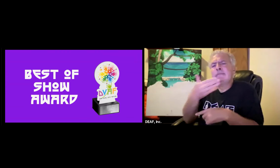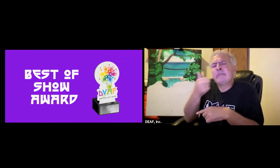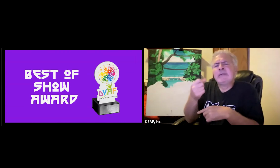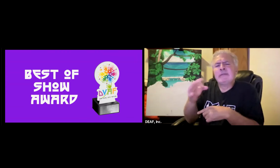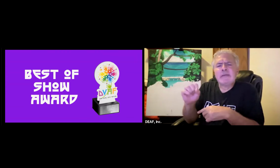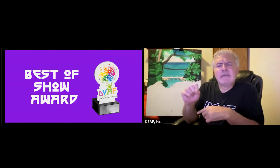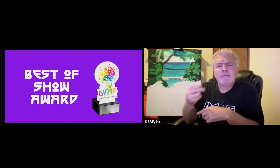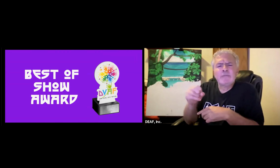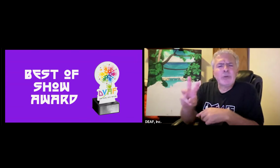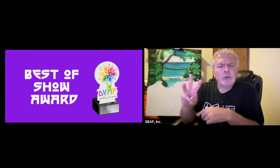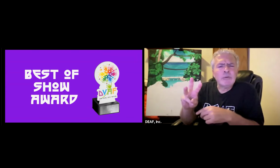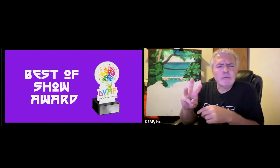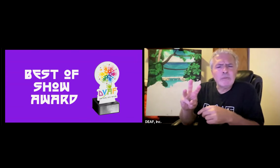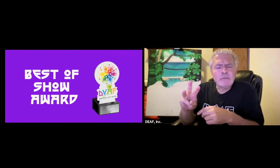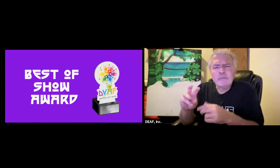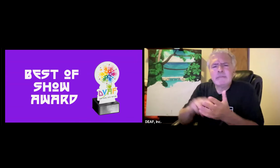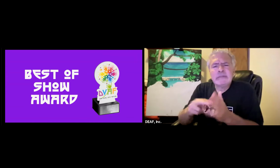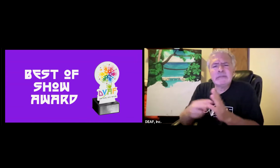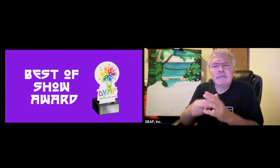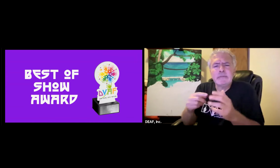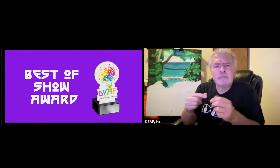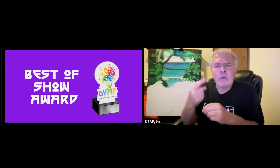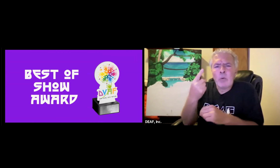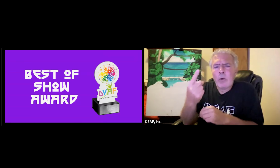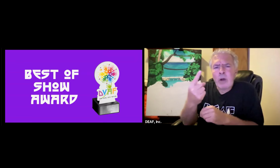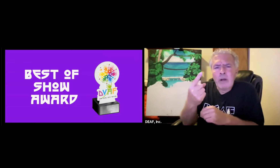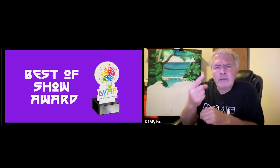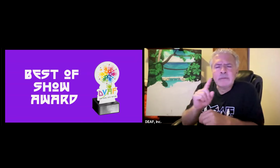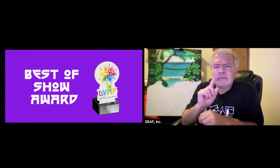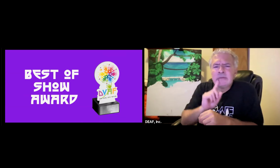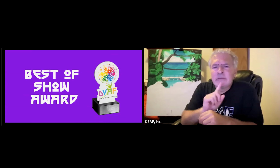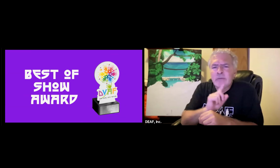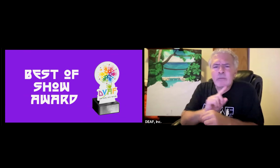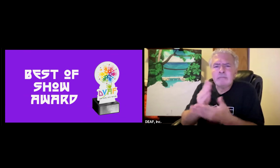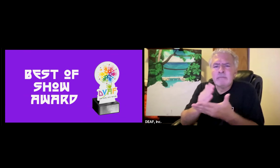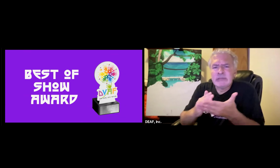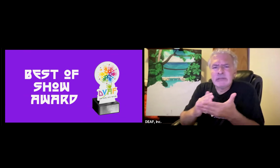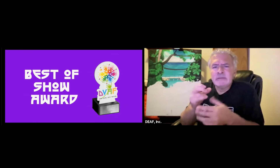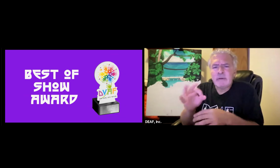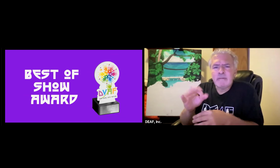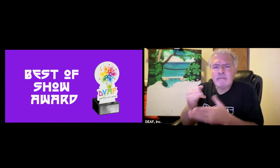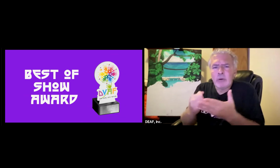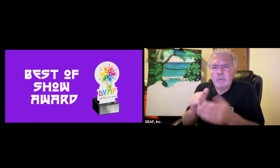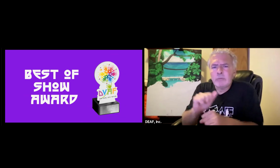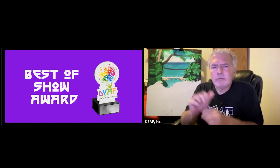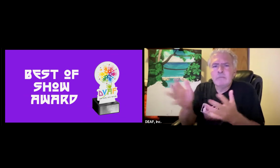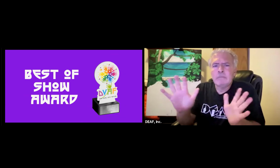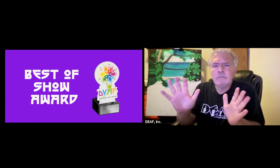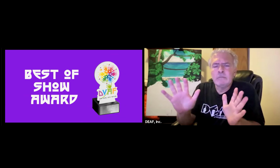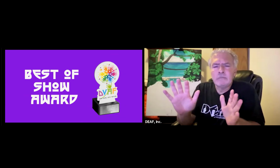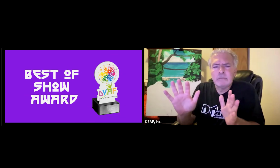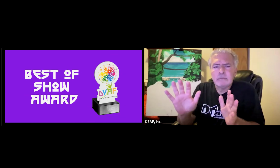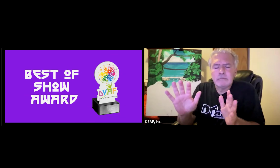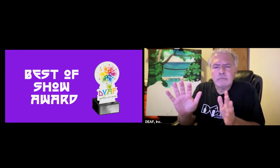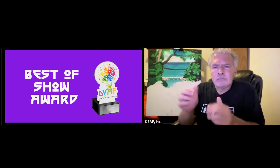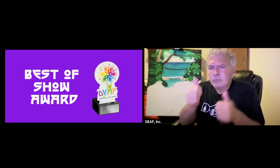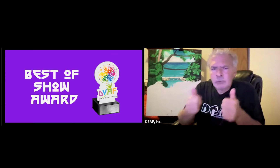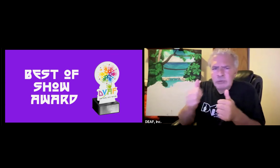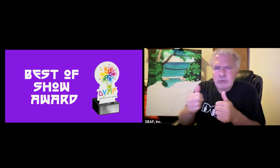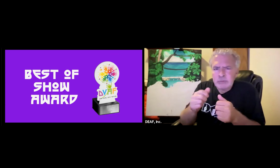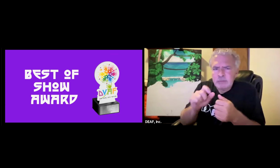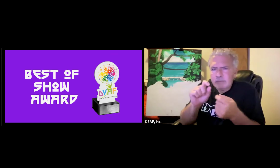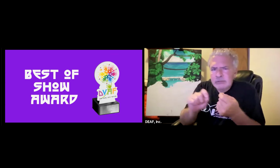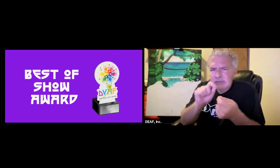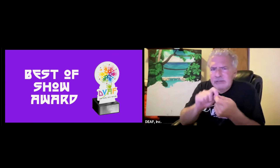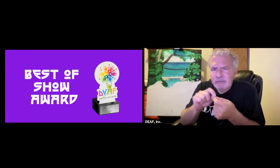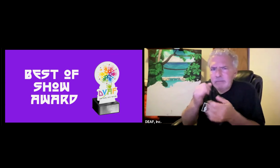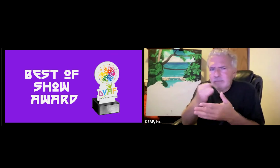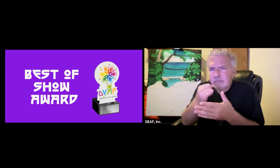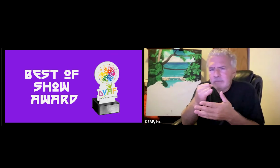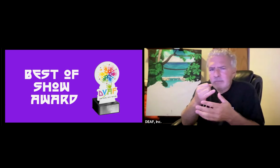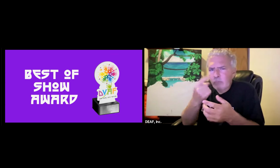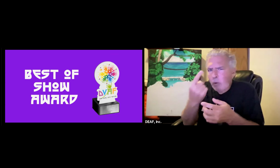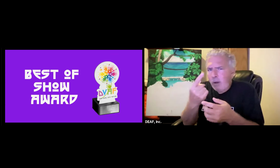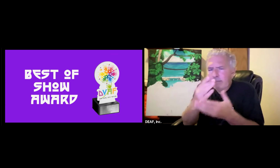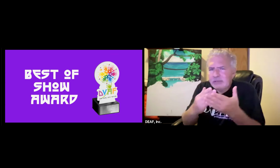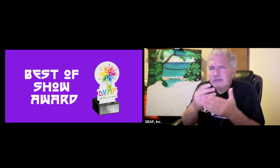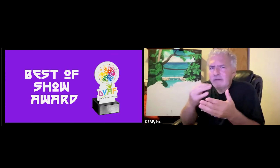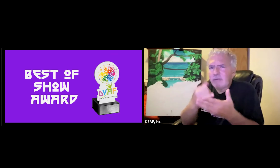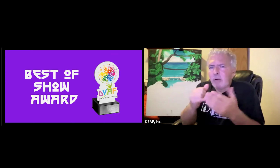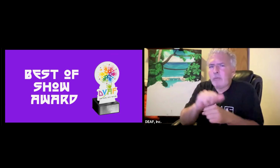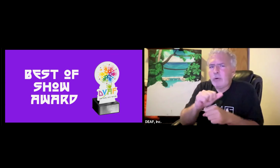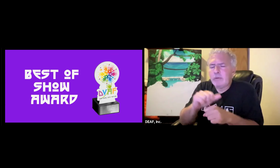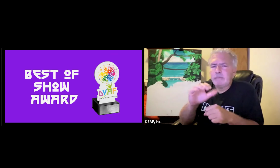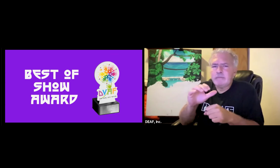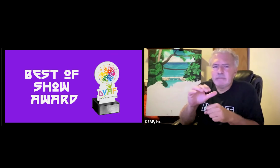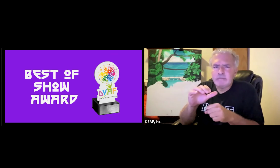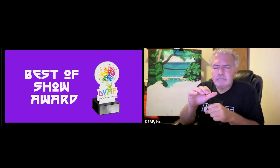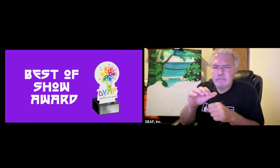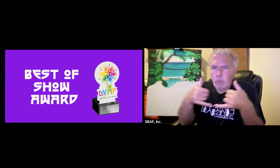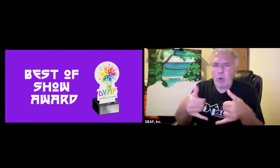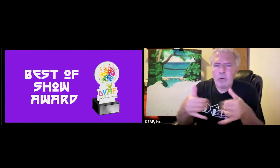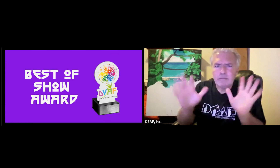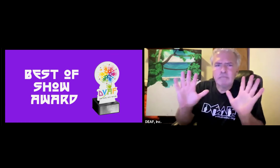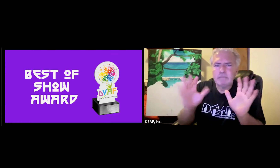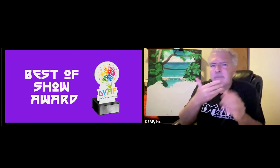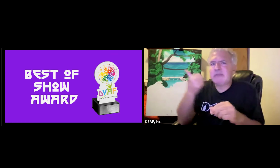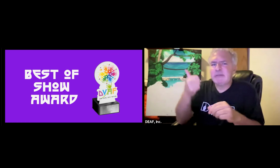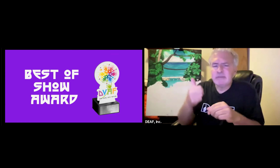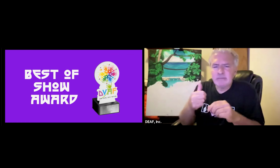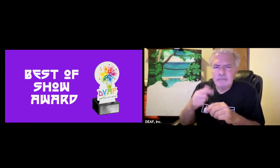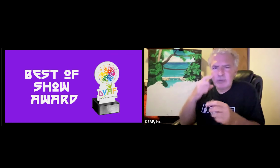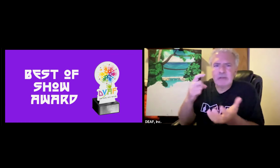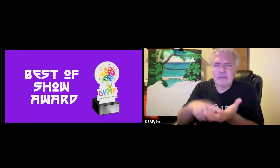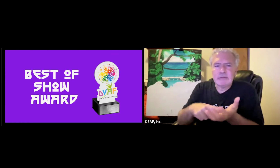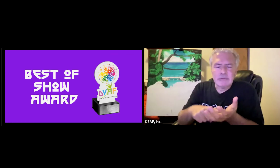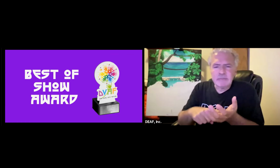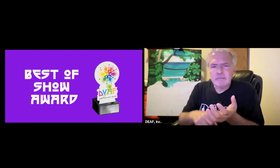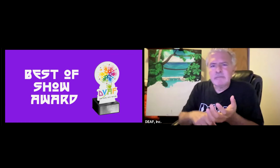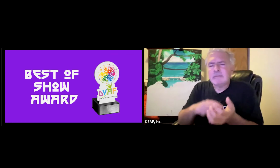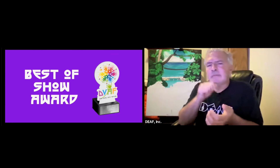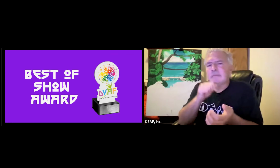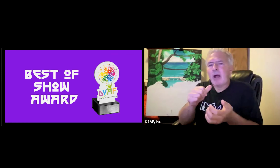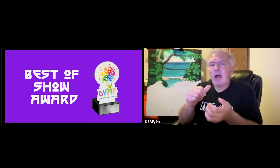The best of show means one single piece of artwork, the specific one piece of art, the best of show.